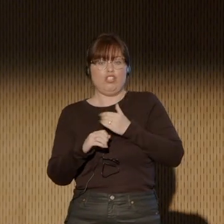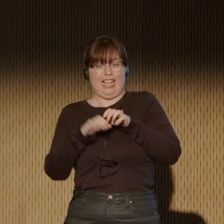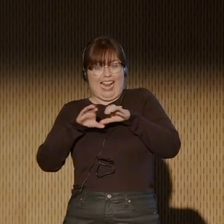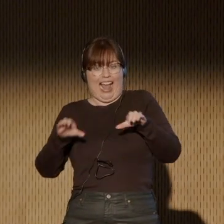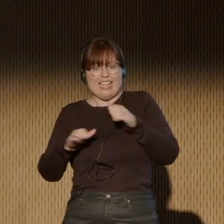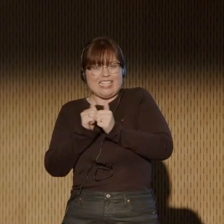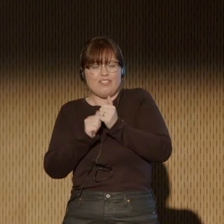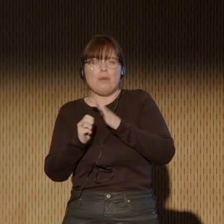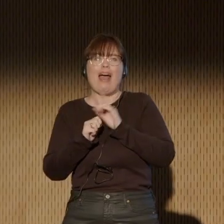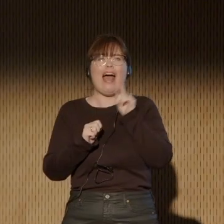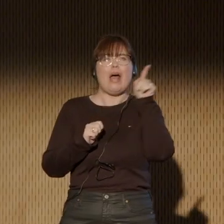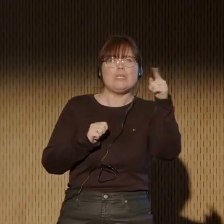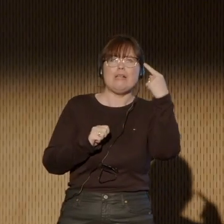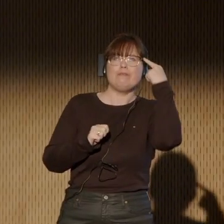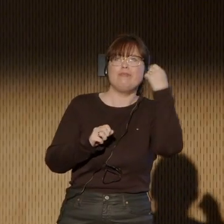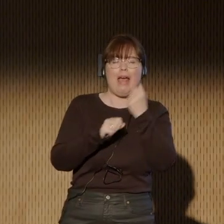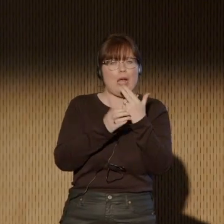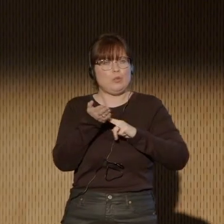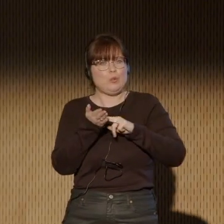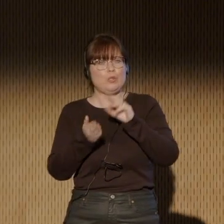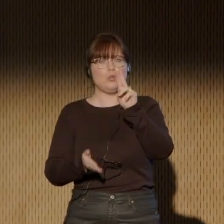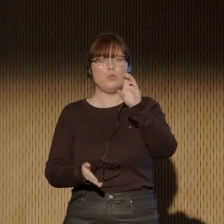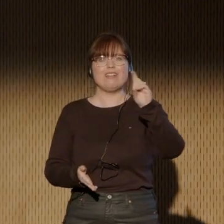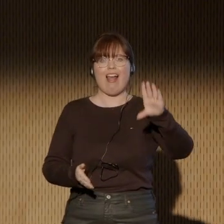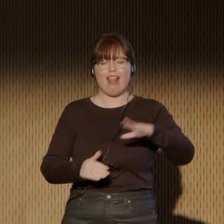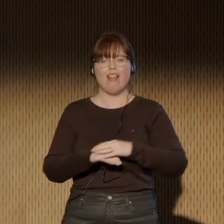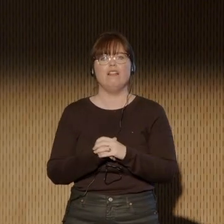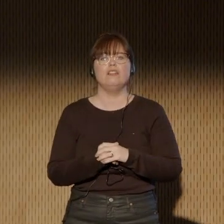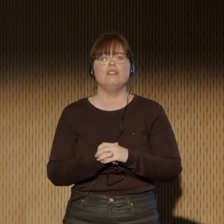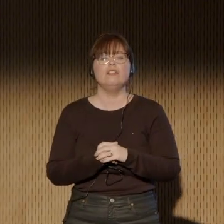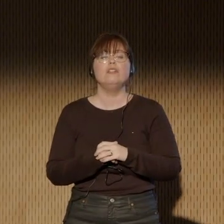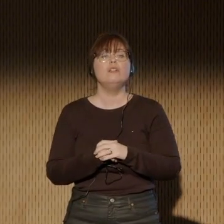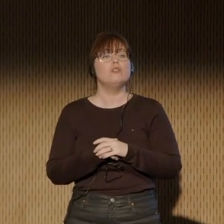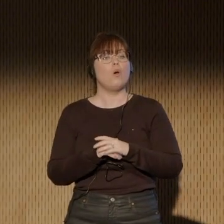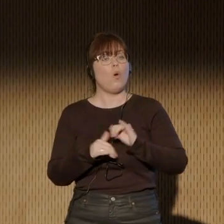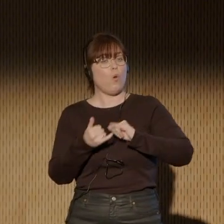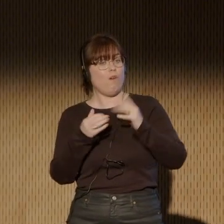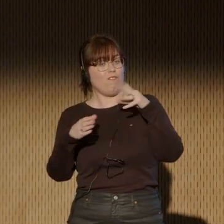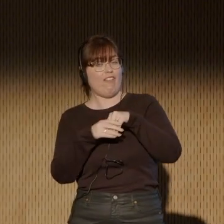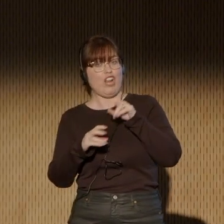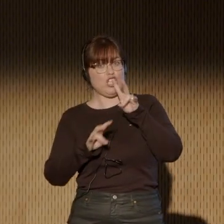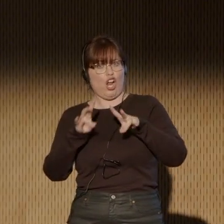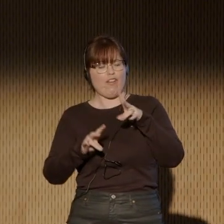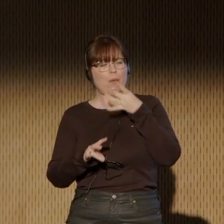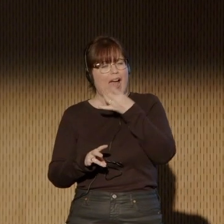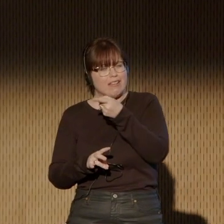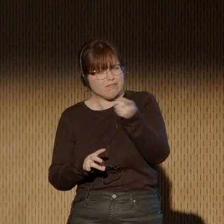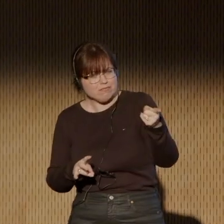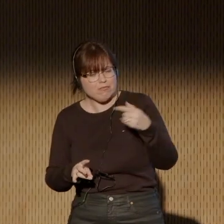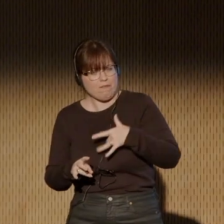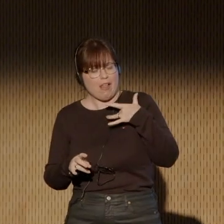(Kathie): And we asked respondents to measure how successful they felt their implementation of